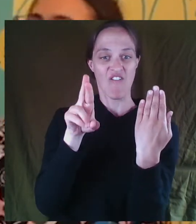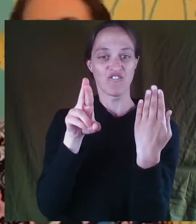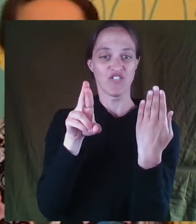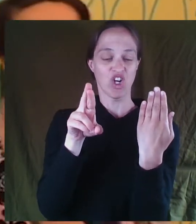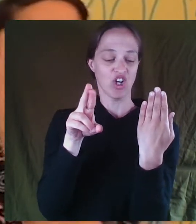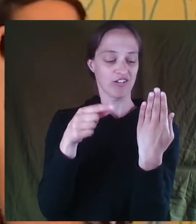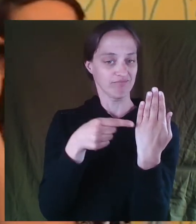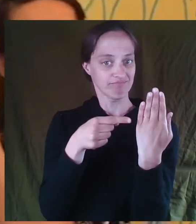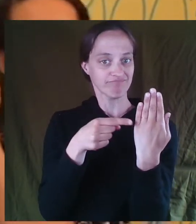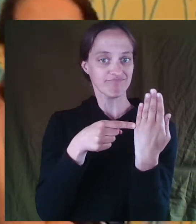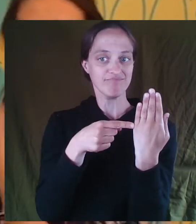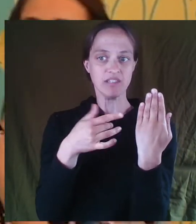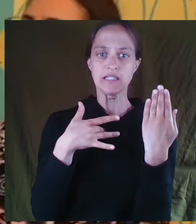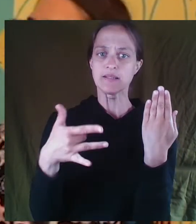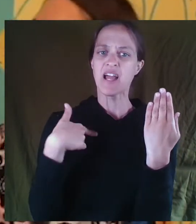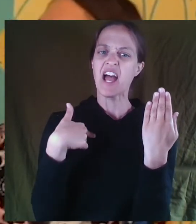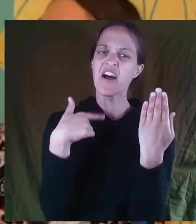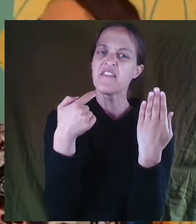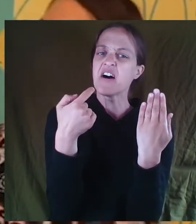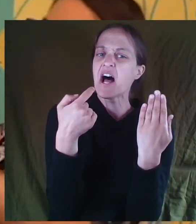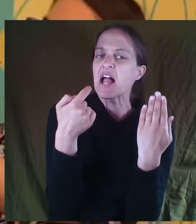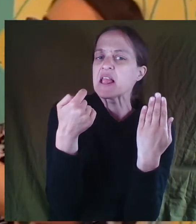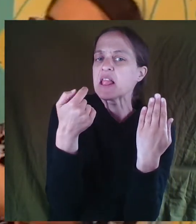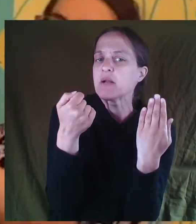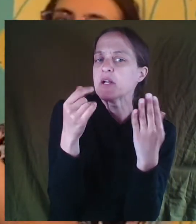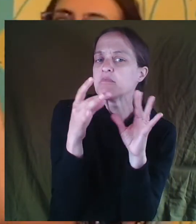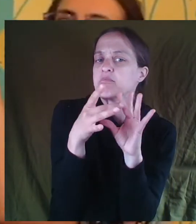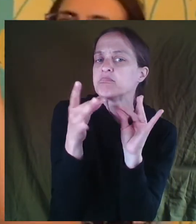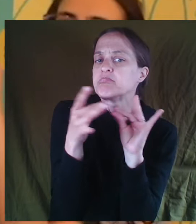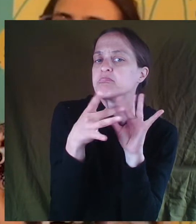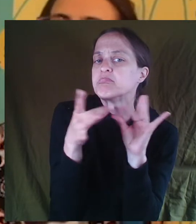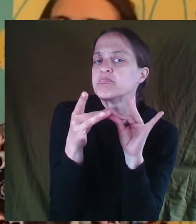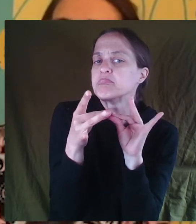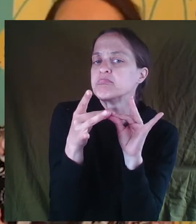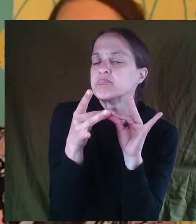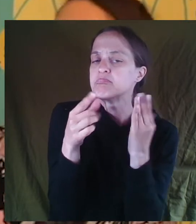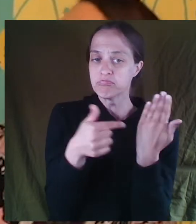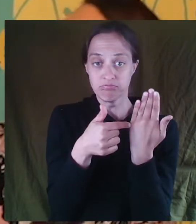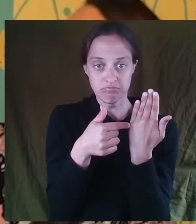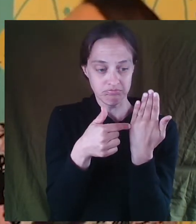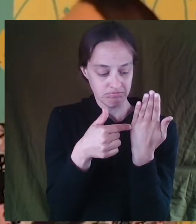The back cover of the book often has a little blurb on the back.